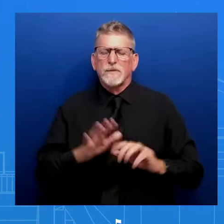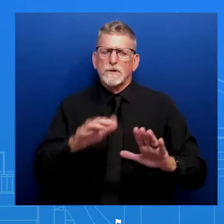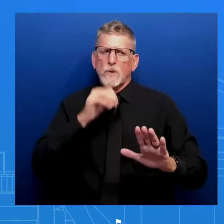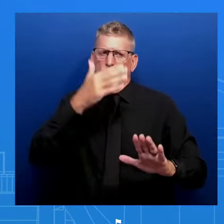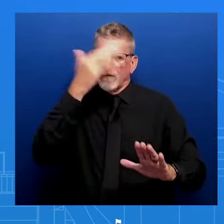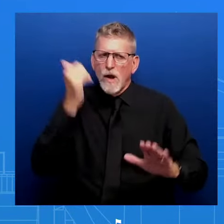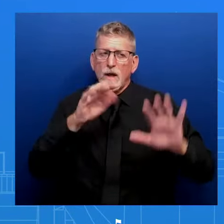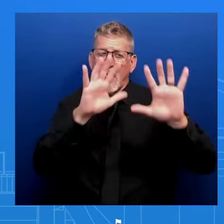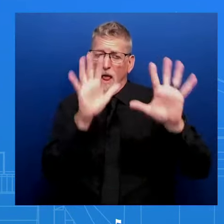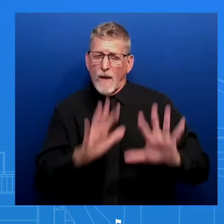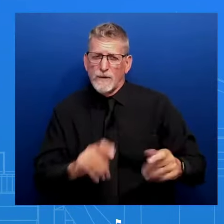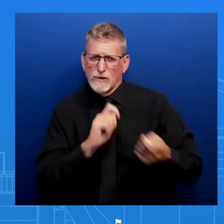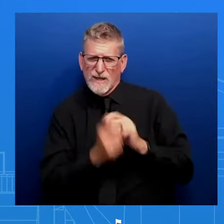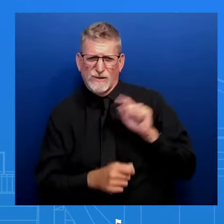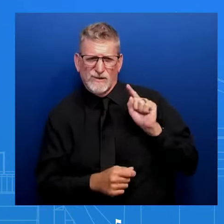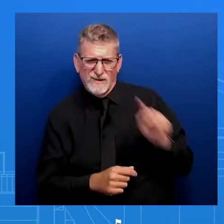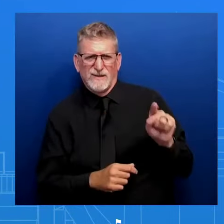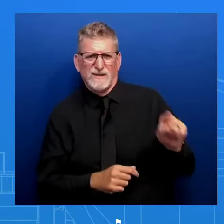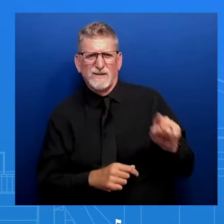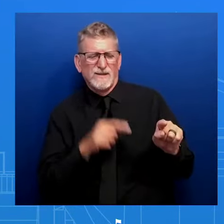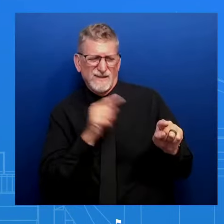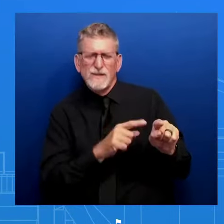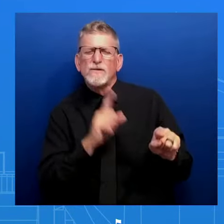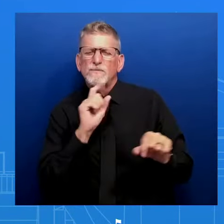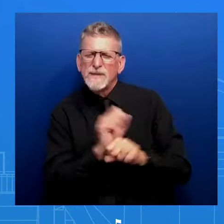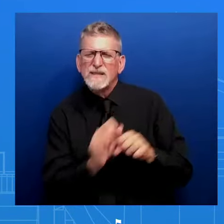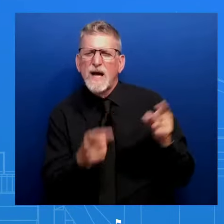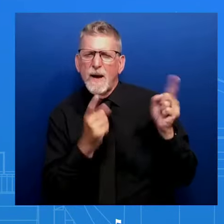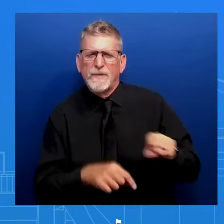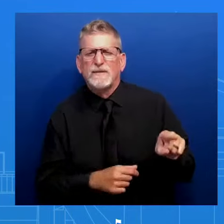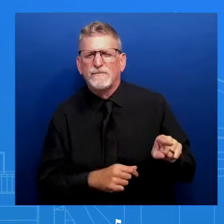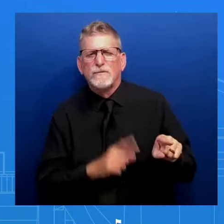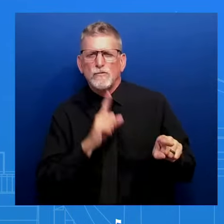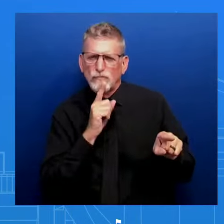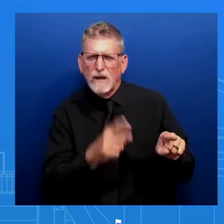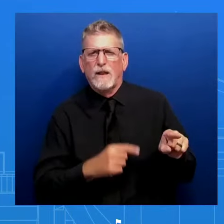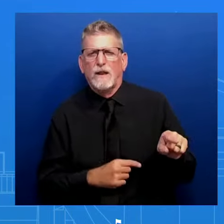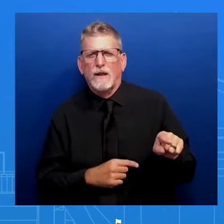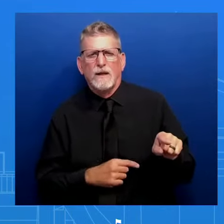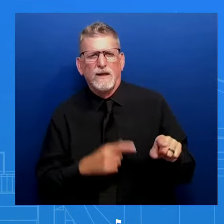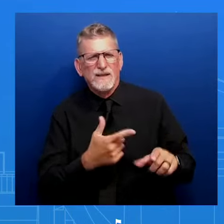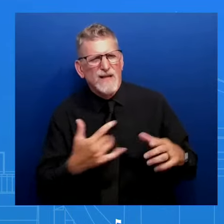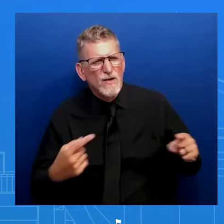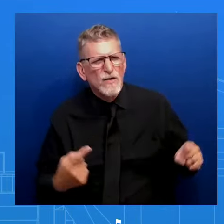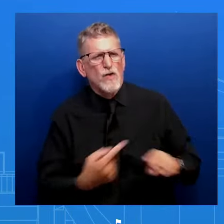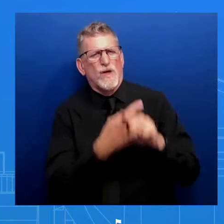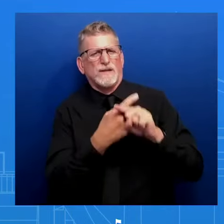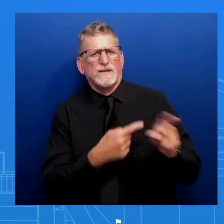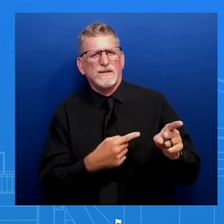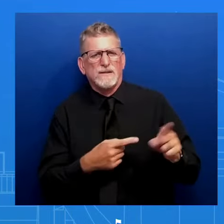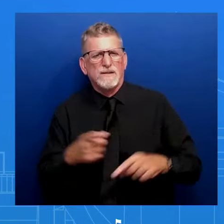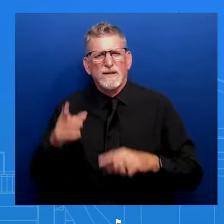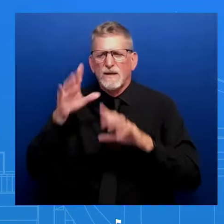to deal with this issue, to deal with climate change -- a crisis that he called when he first walked into this administration. And let's not forget: The Inflation Reduction Act